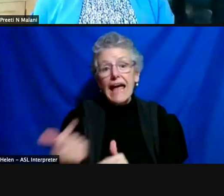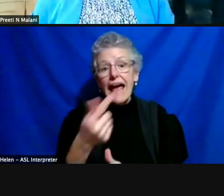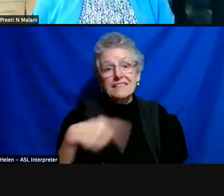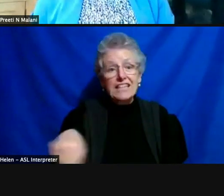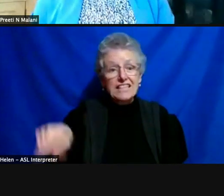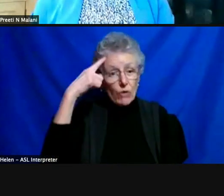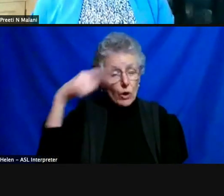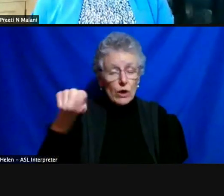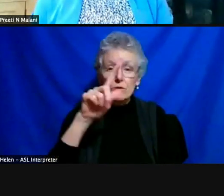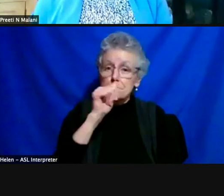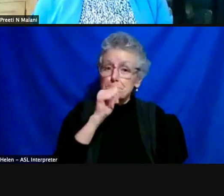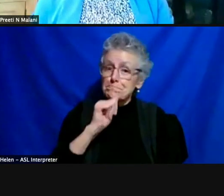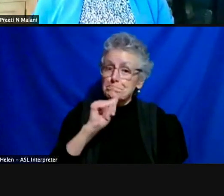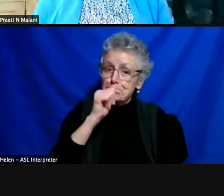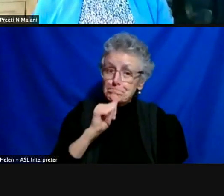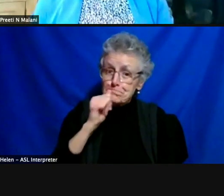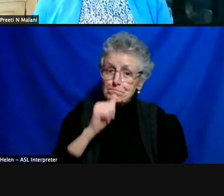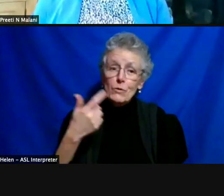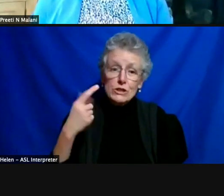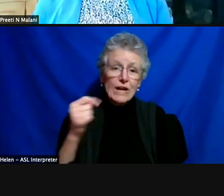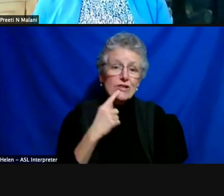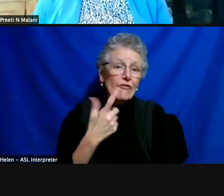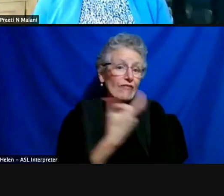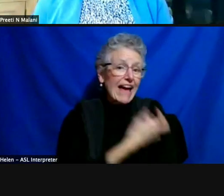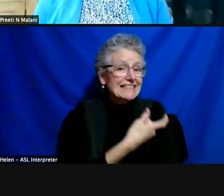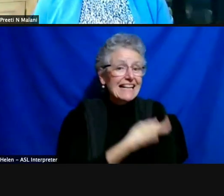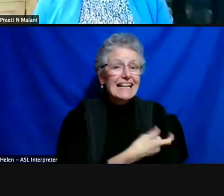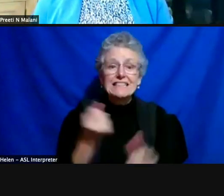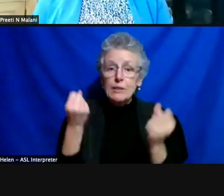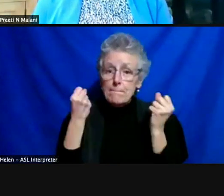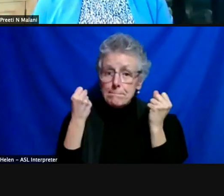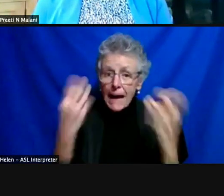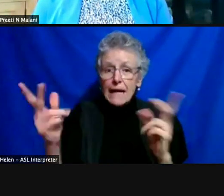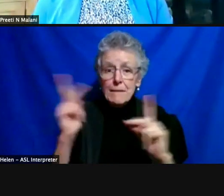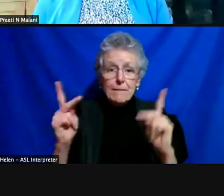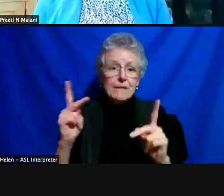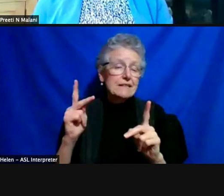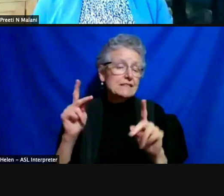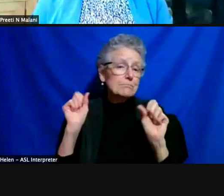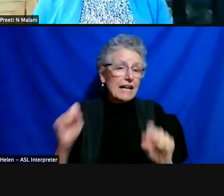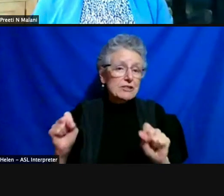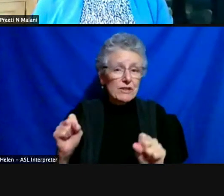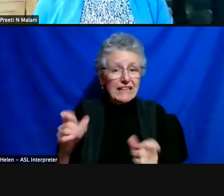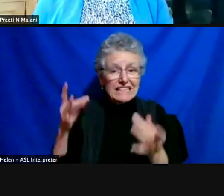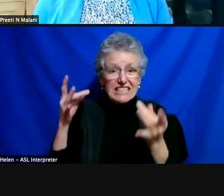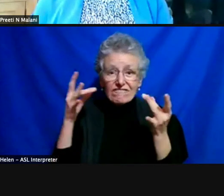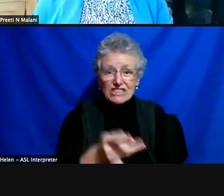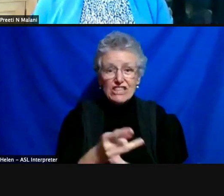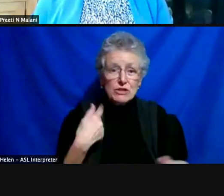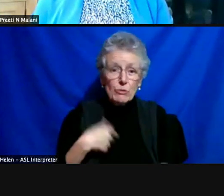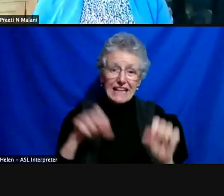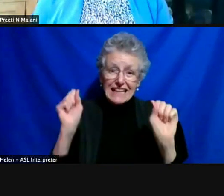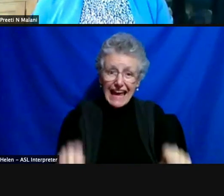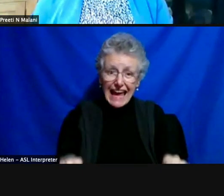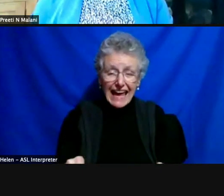We are trying to vaccinate as many people as we can, as efficiently as we can, using all the vaccine we can get our hands on.